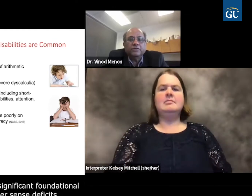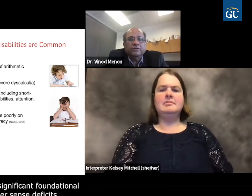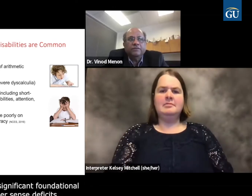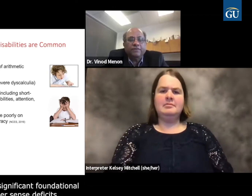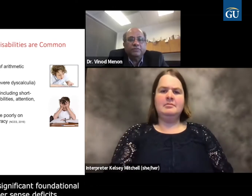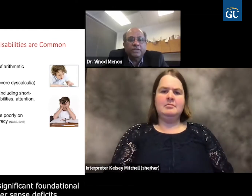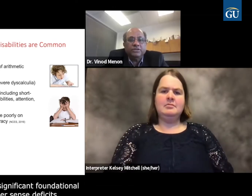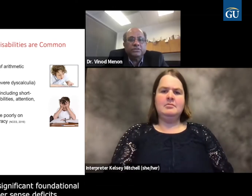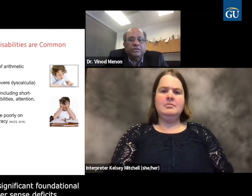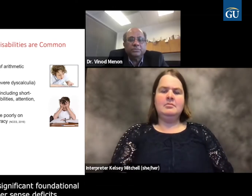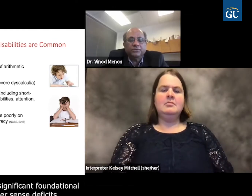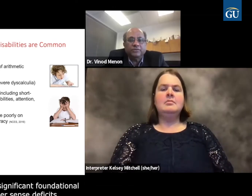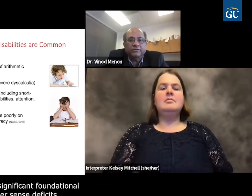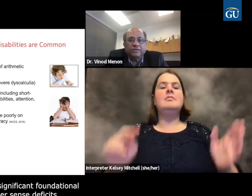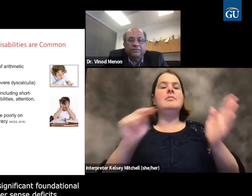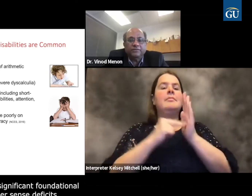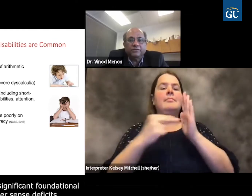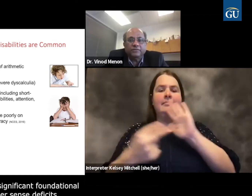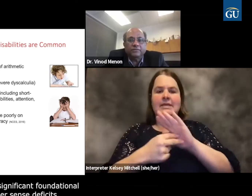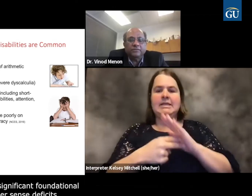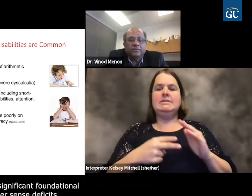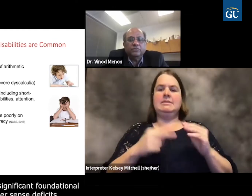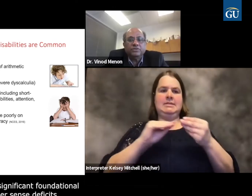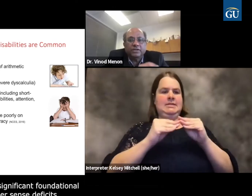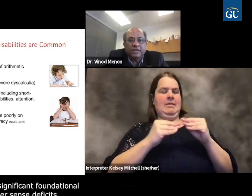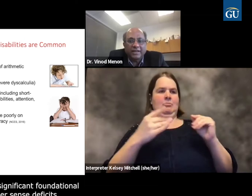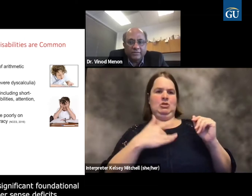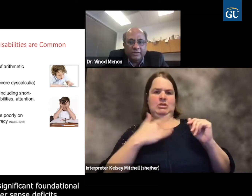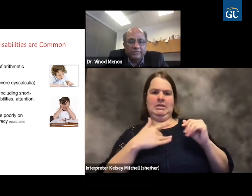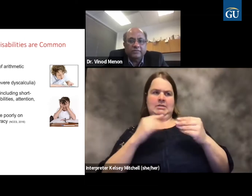significant